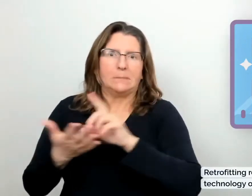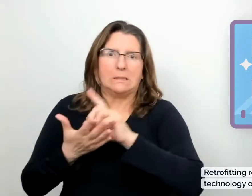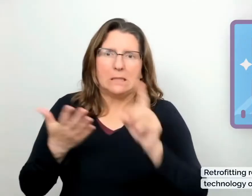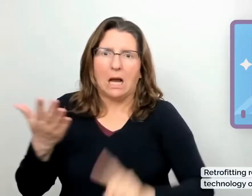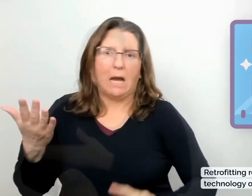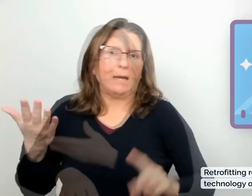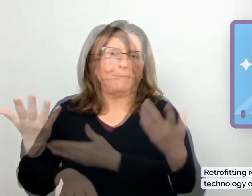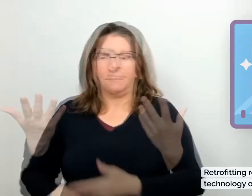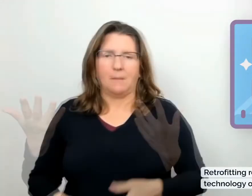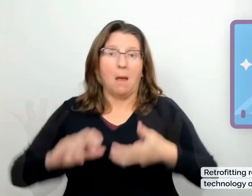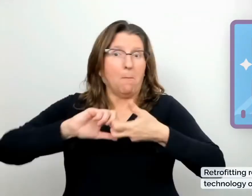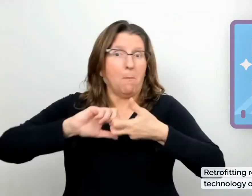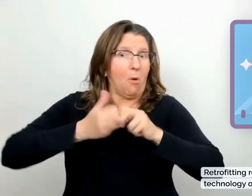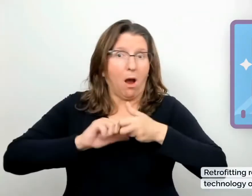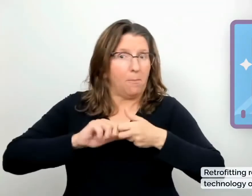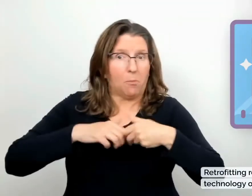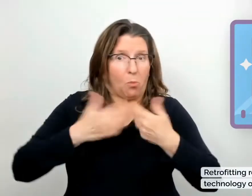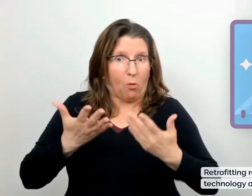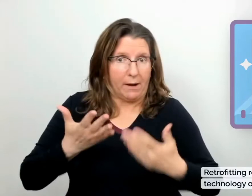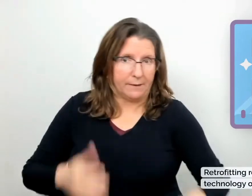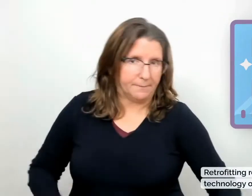This approach has some disadvantages.